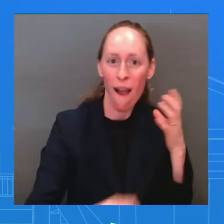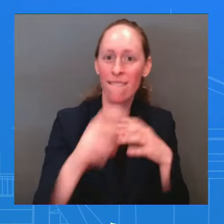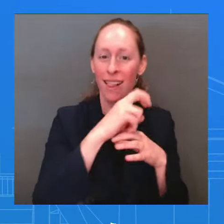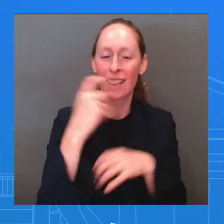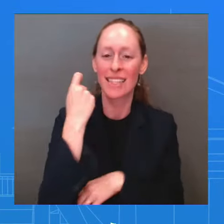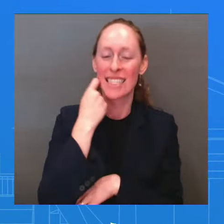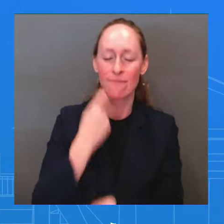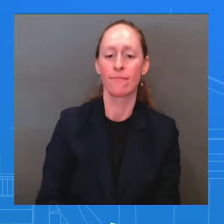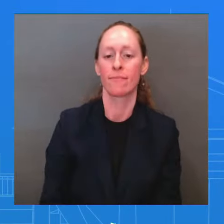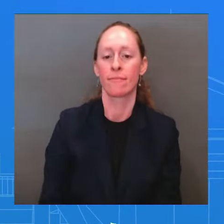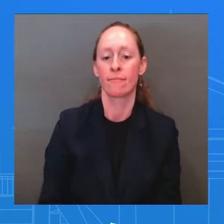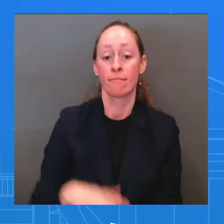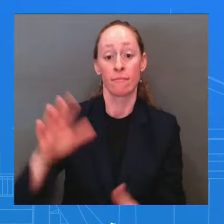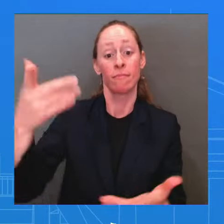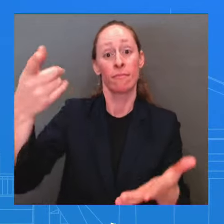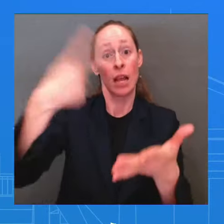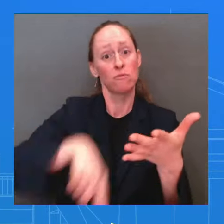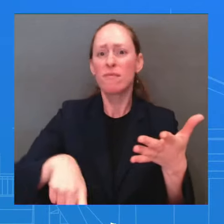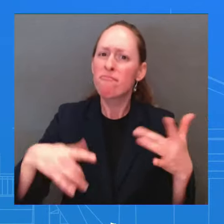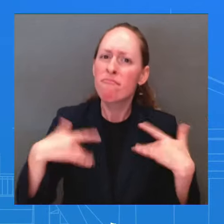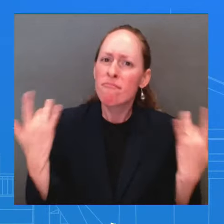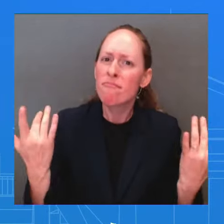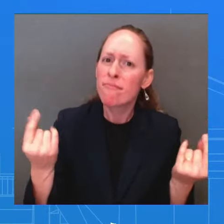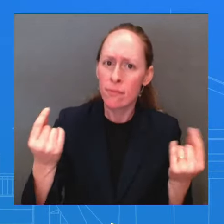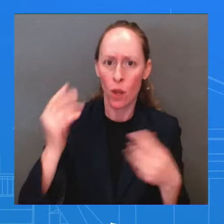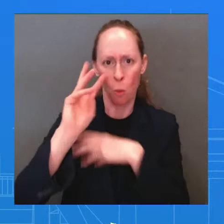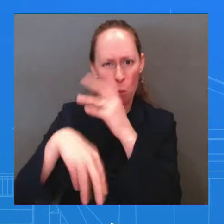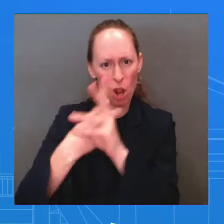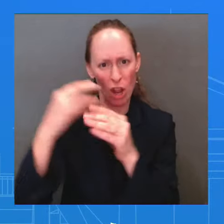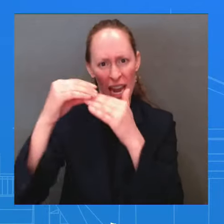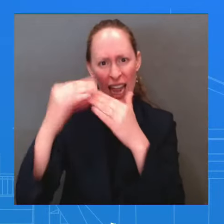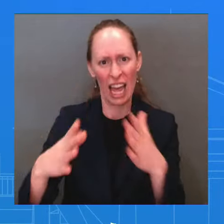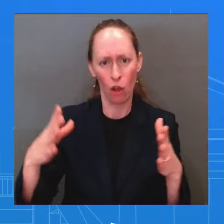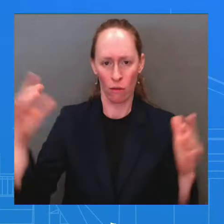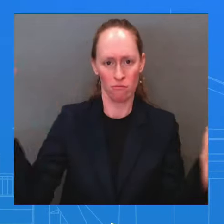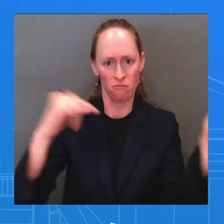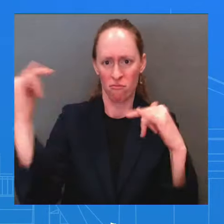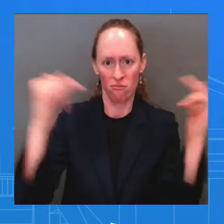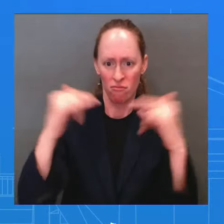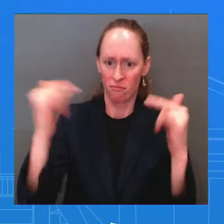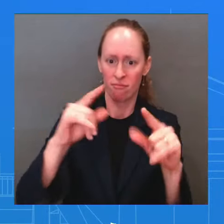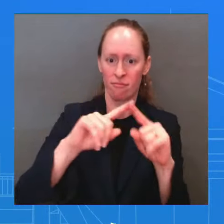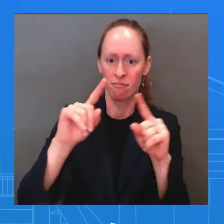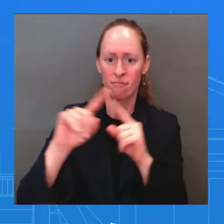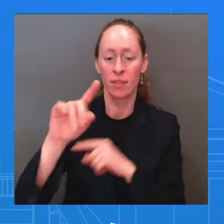for the opening of the 78th session of the U.N. General Assembly. President Biden will be in New York through Wednesday.